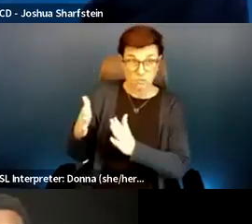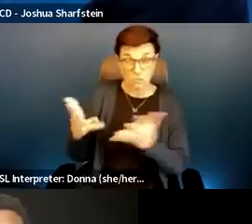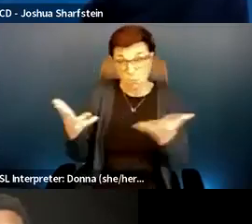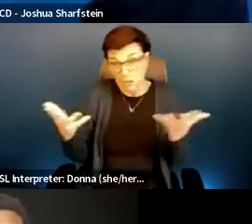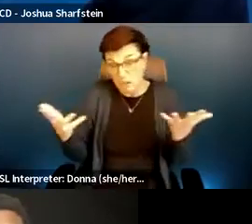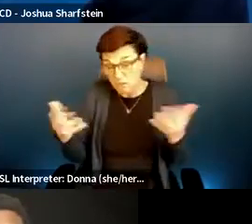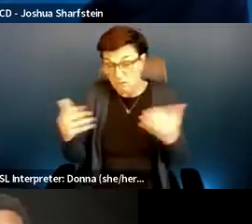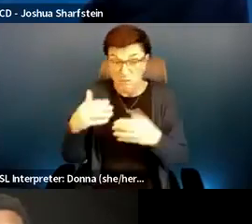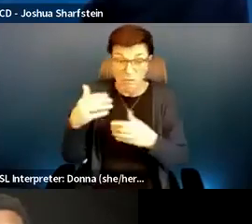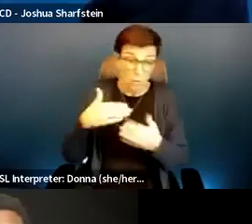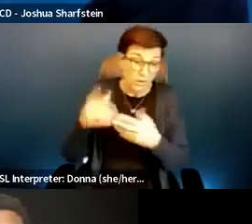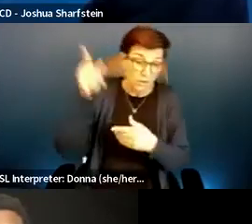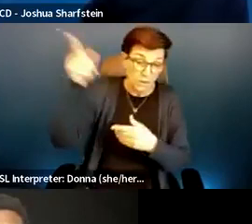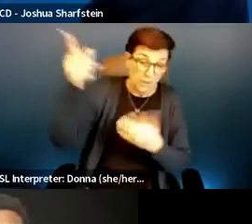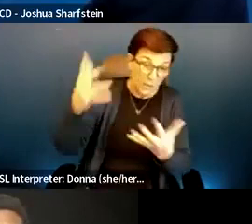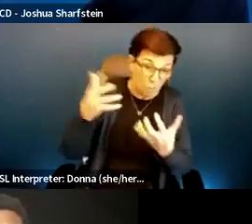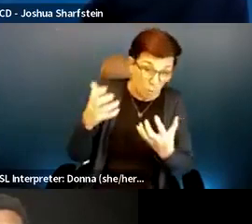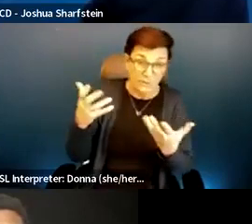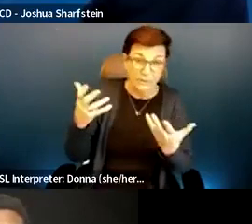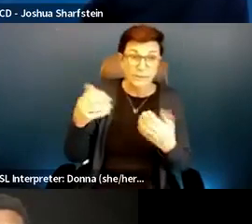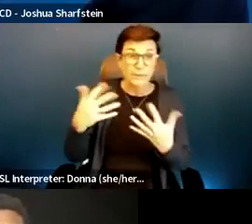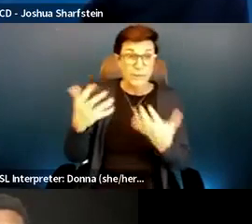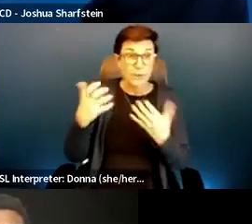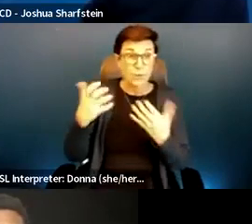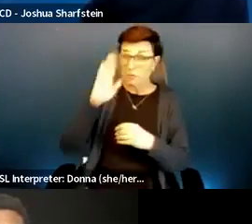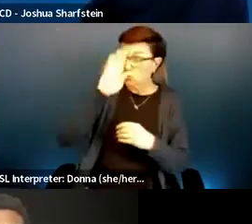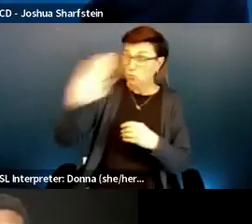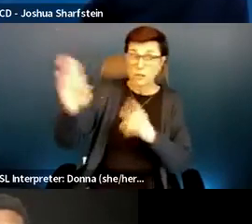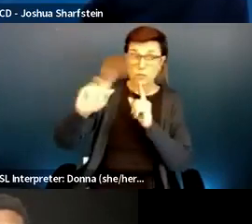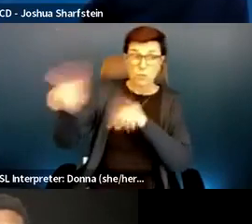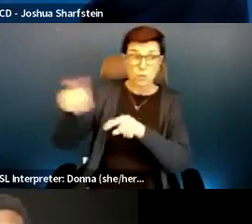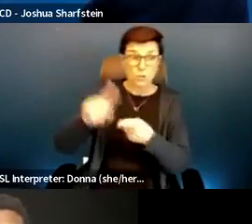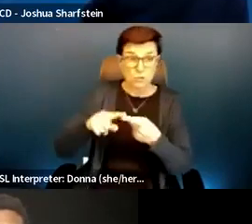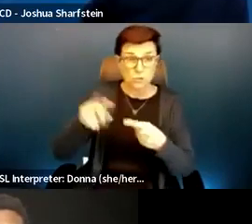they want somebody who is a direct report to Rochelle. How many direct reports can she manage?